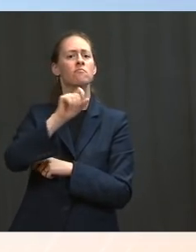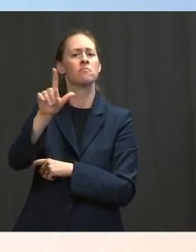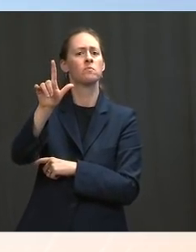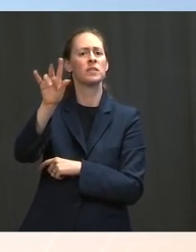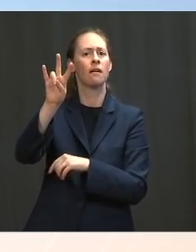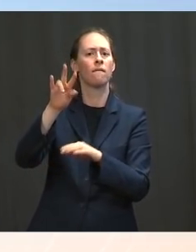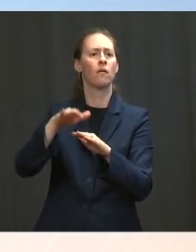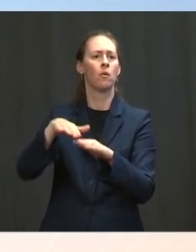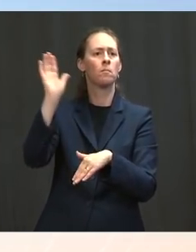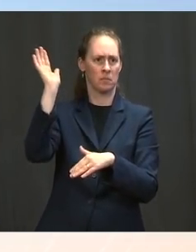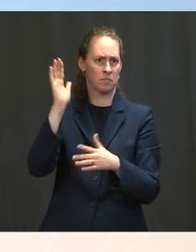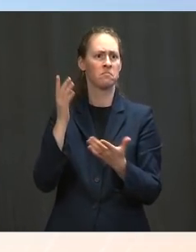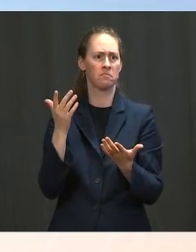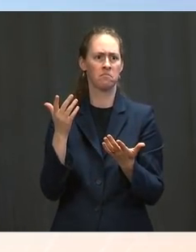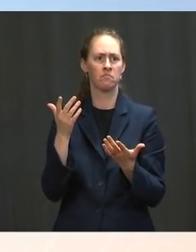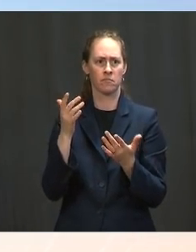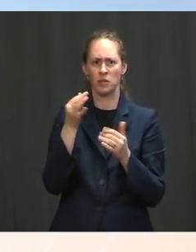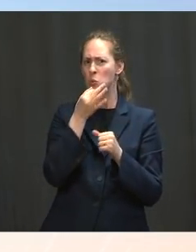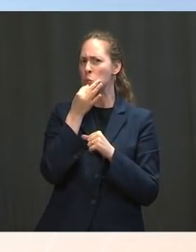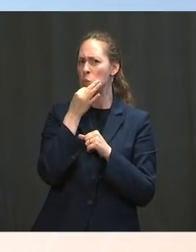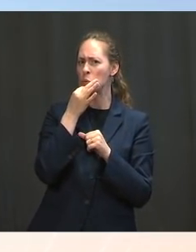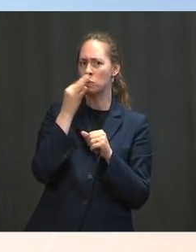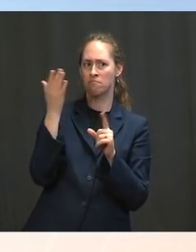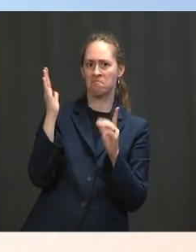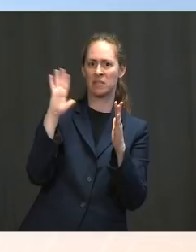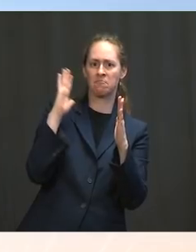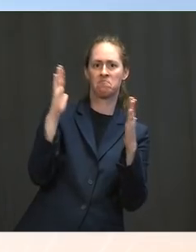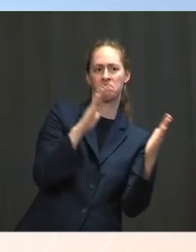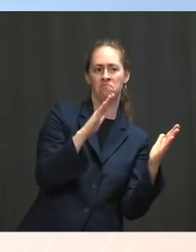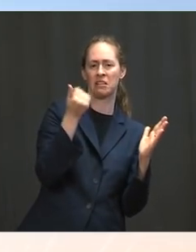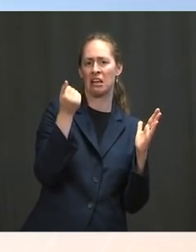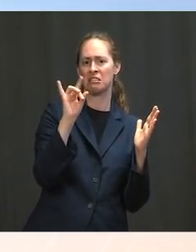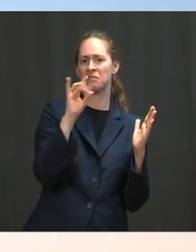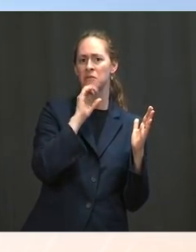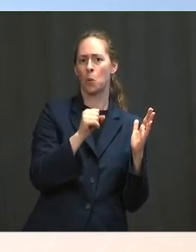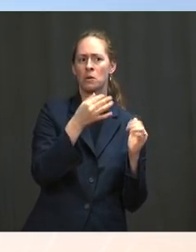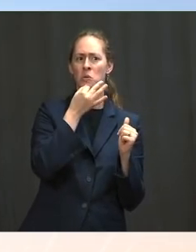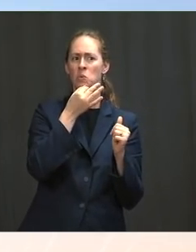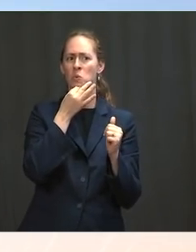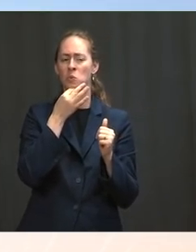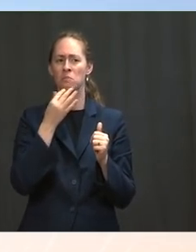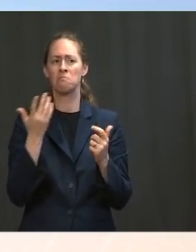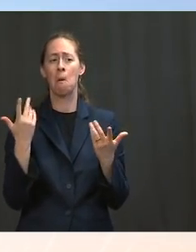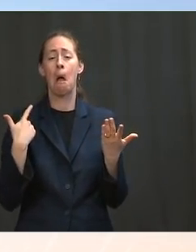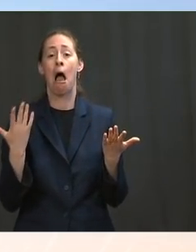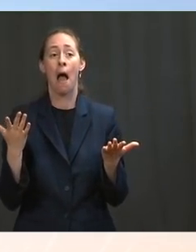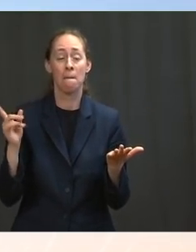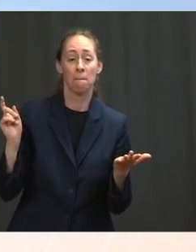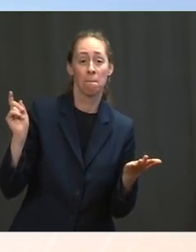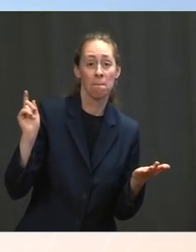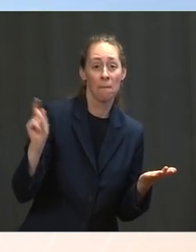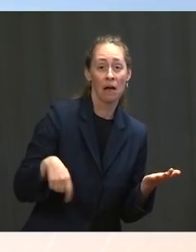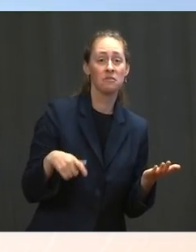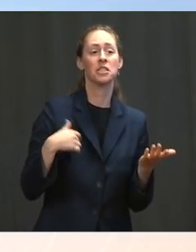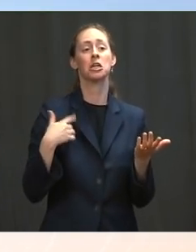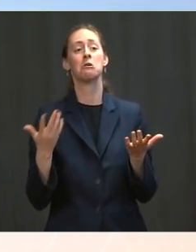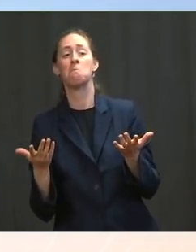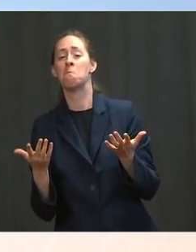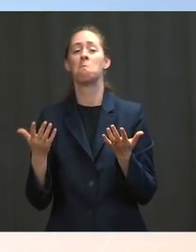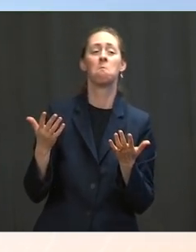So, certainly, we don't see we're on track to implementing new, additional national measures. Go ahead. The Press: Thank you. The Press: On ransomware, the company statement